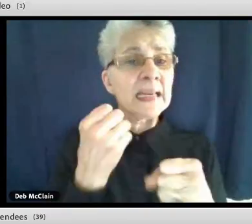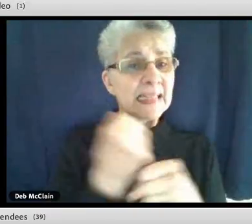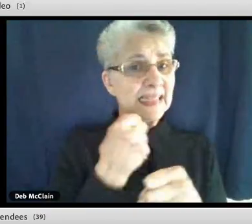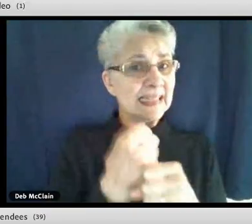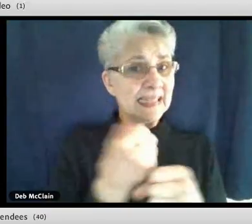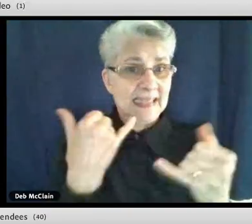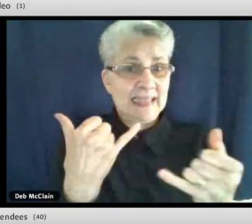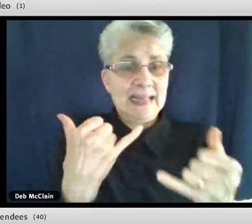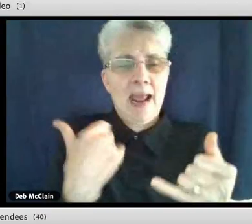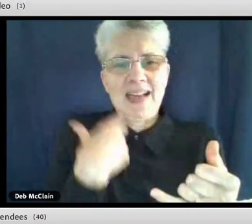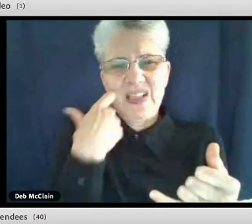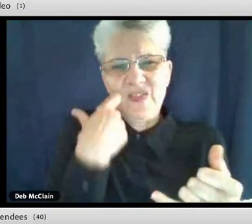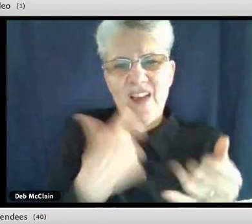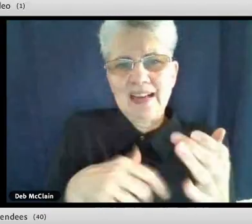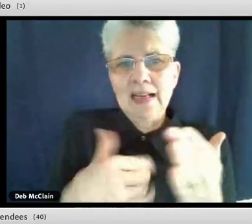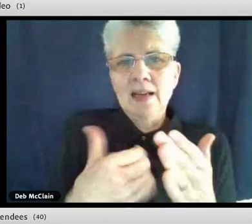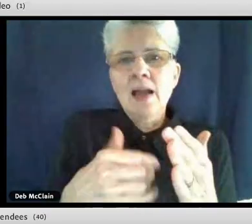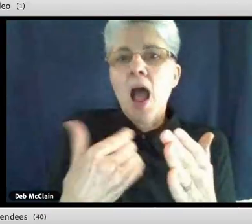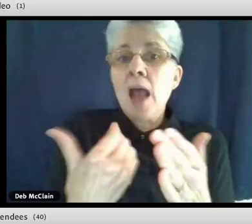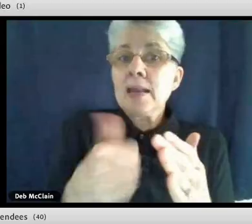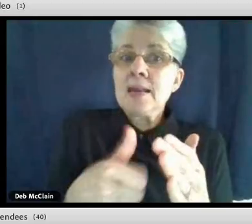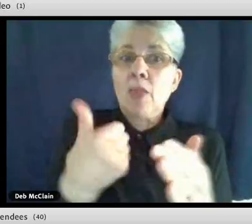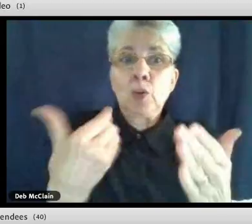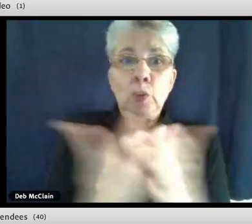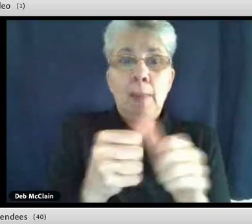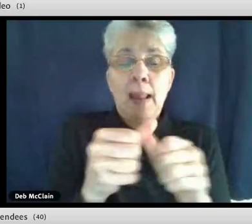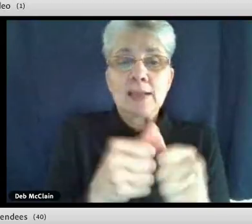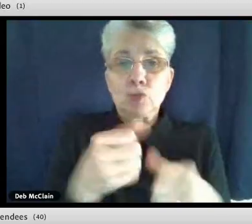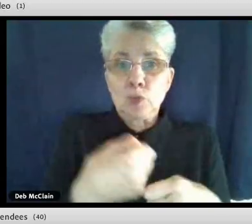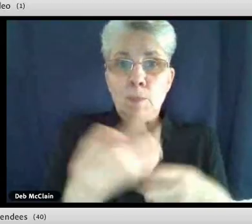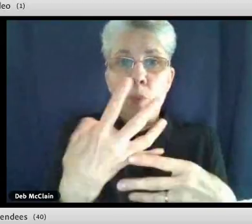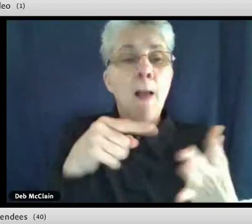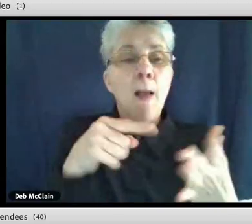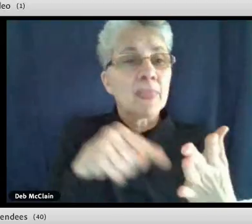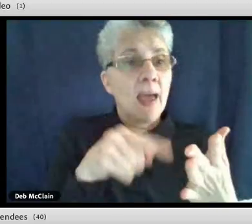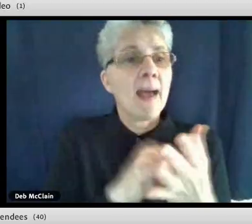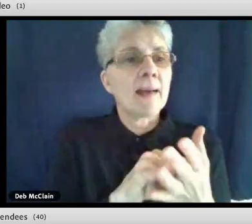I just found another great site to look at last night. How are you going to put those in perspective?